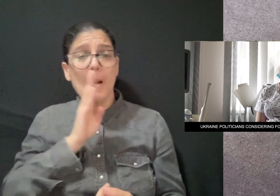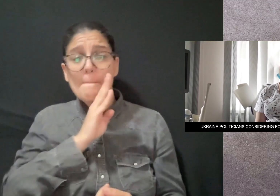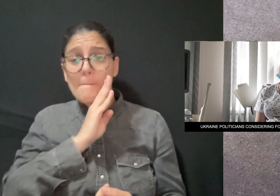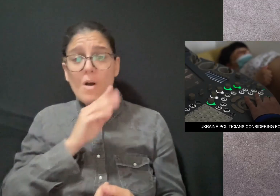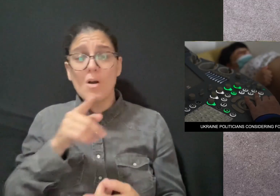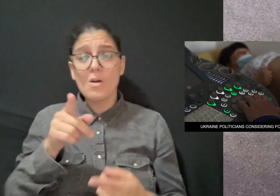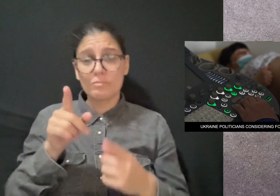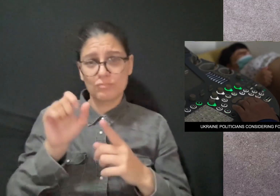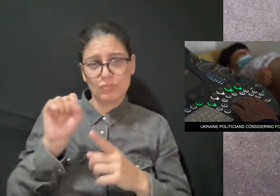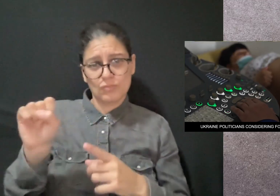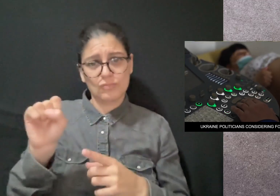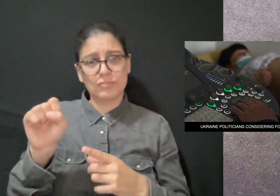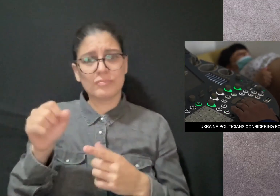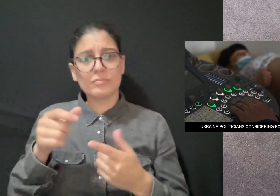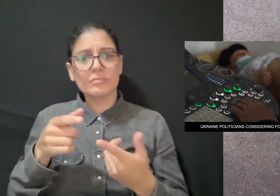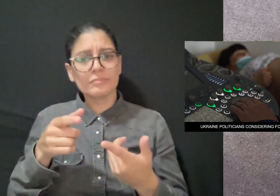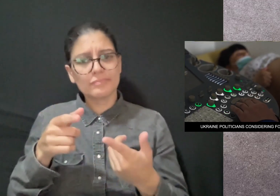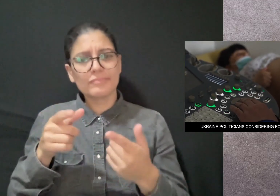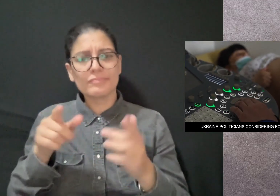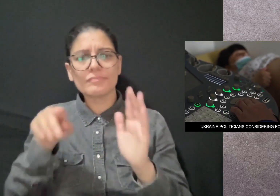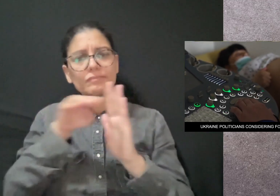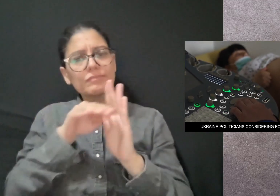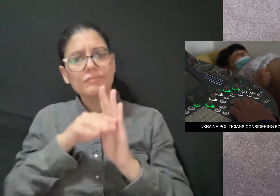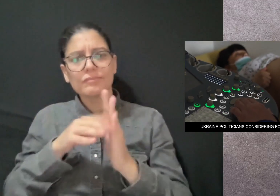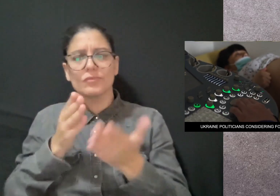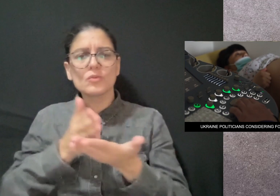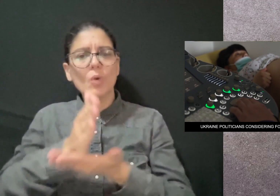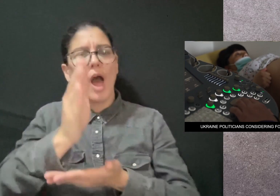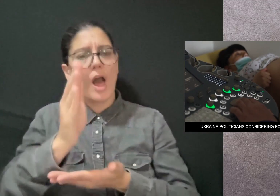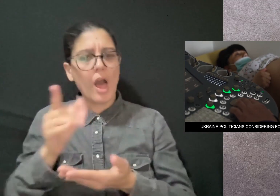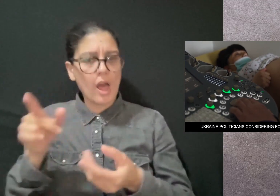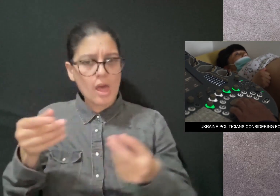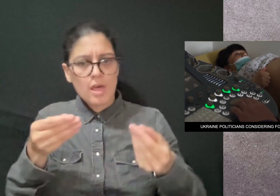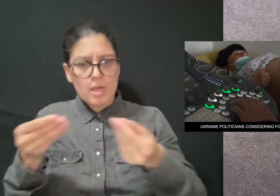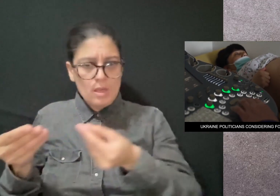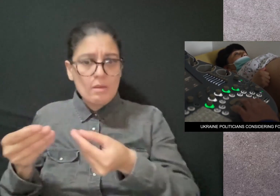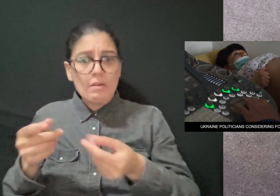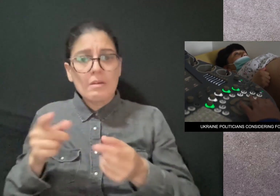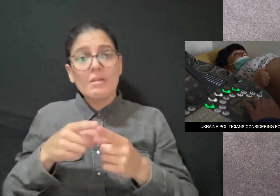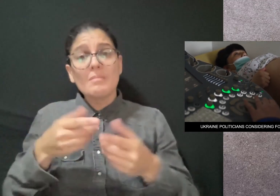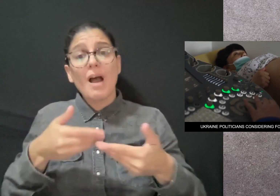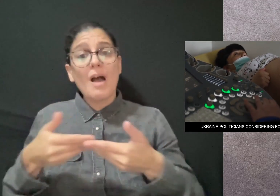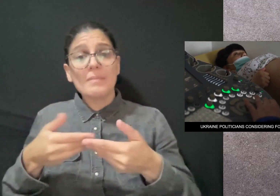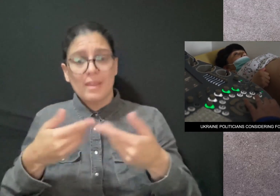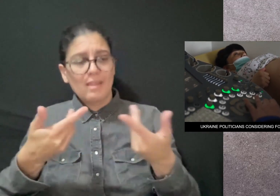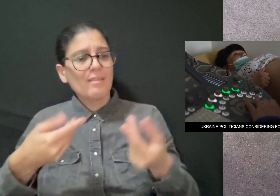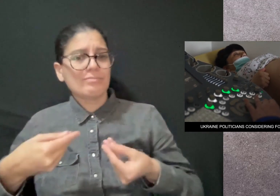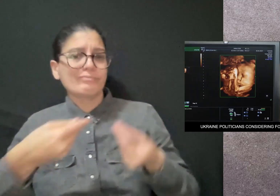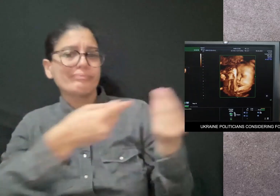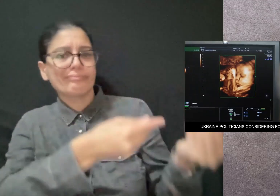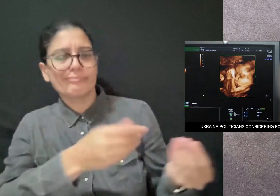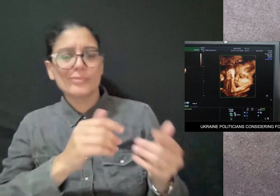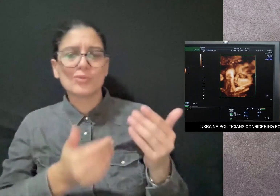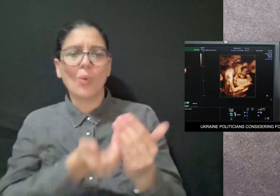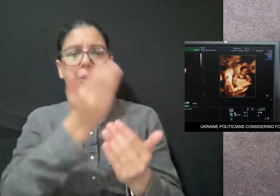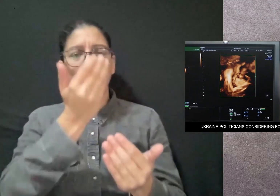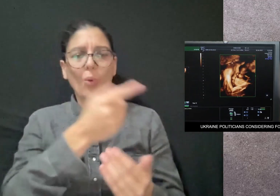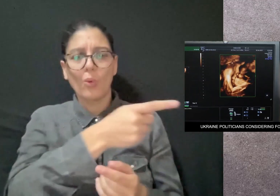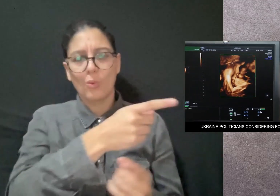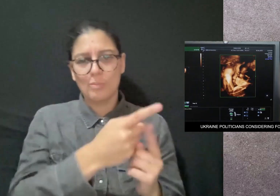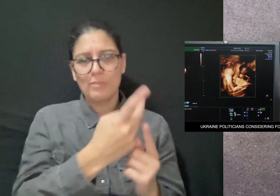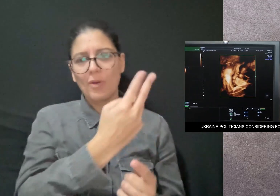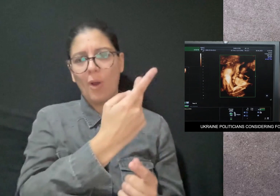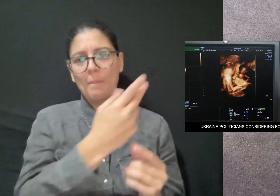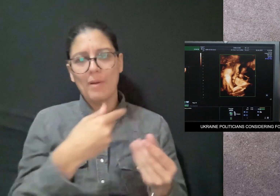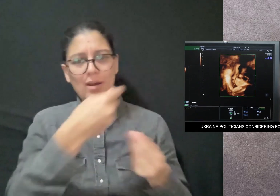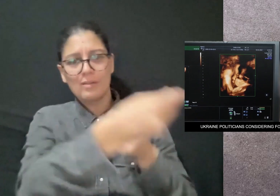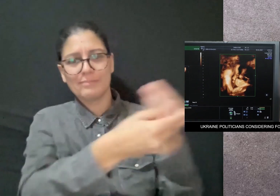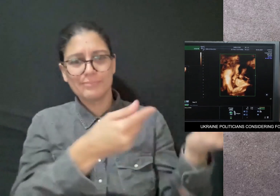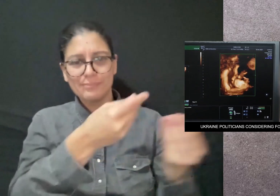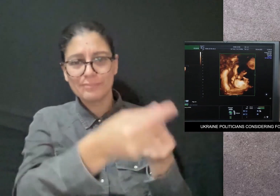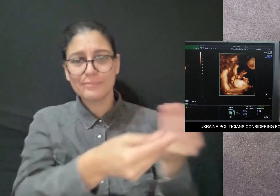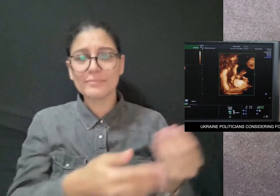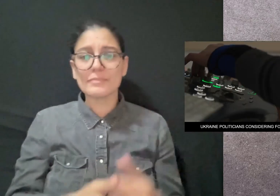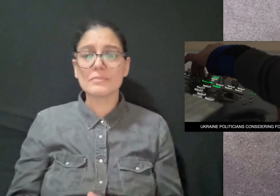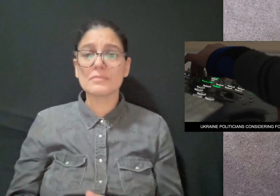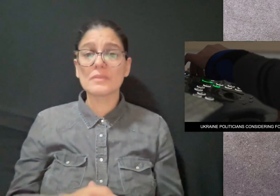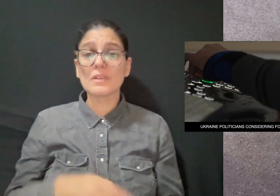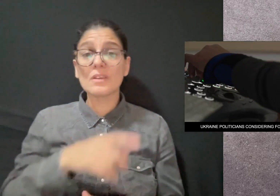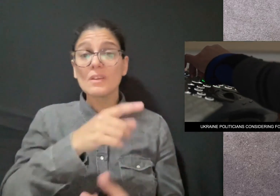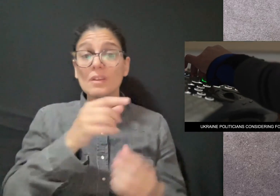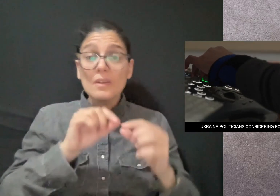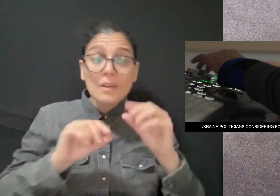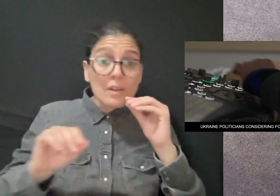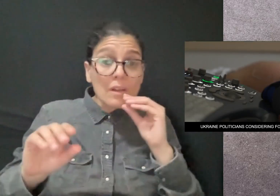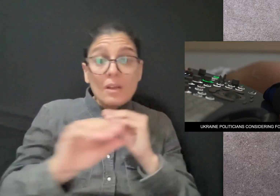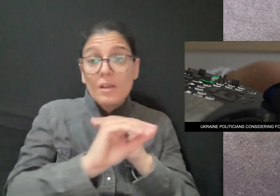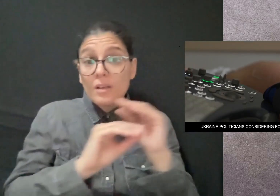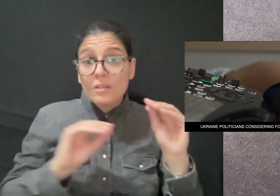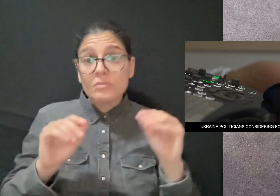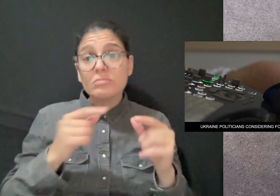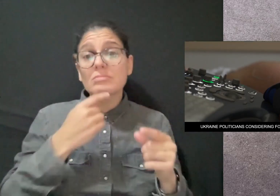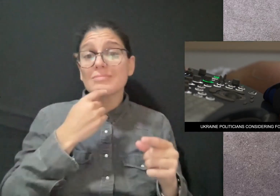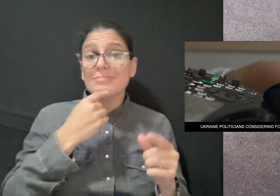off to the new parents